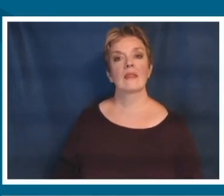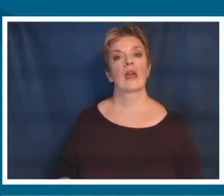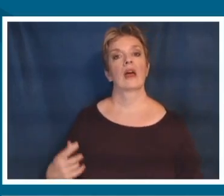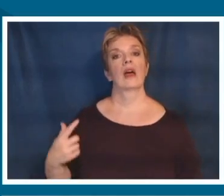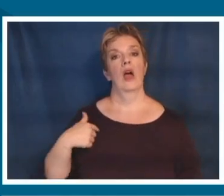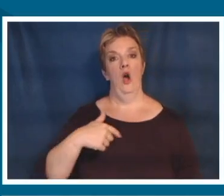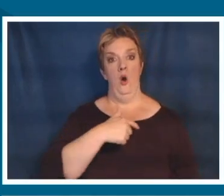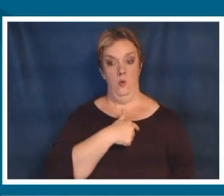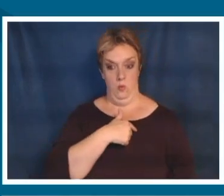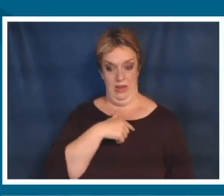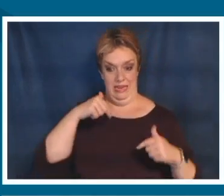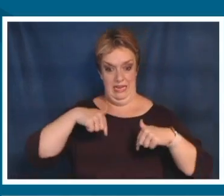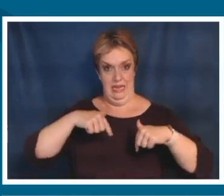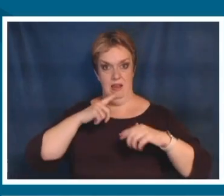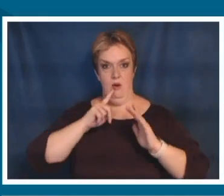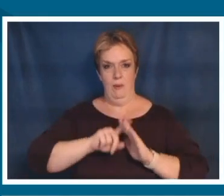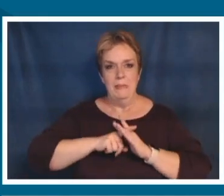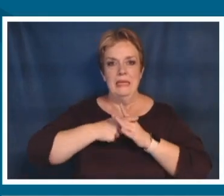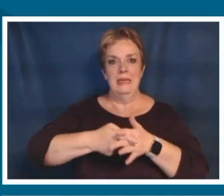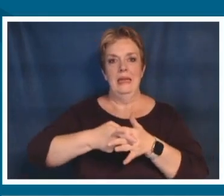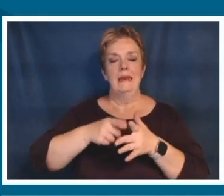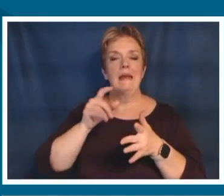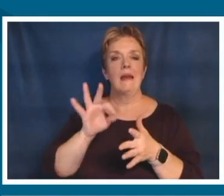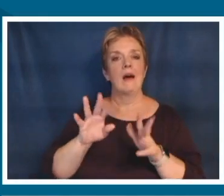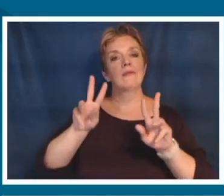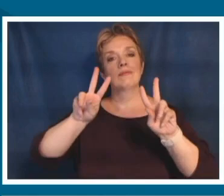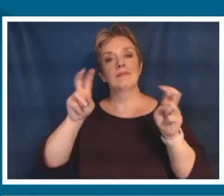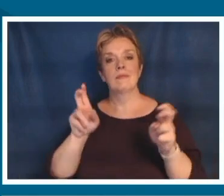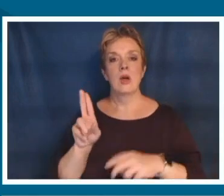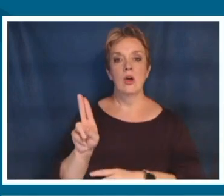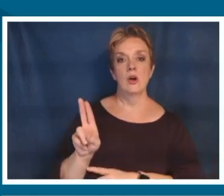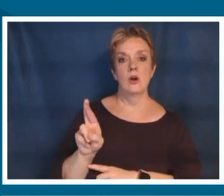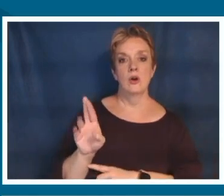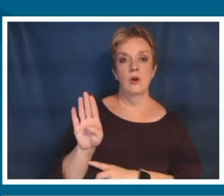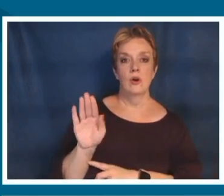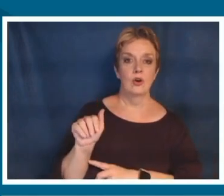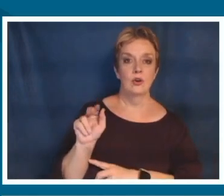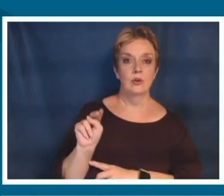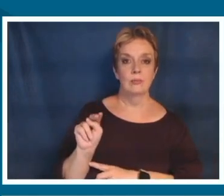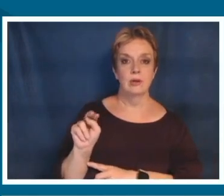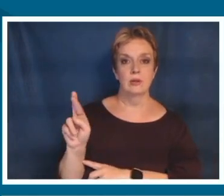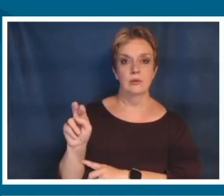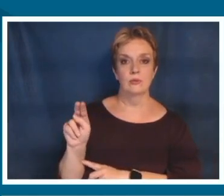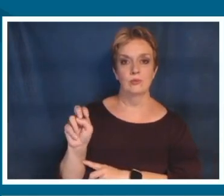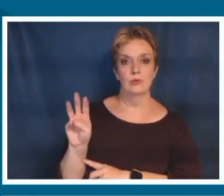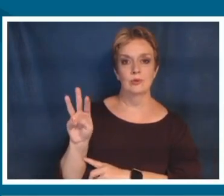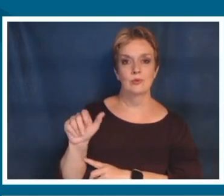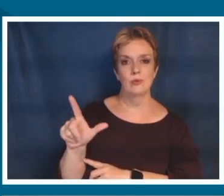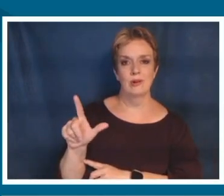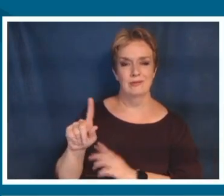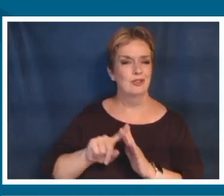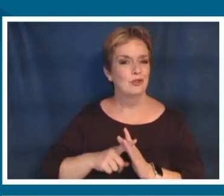the 1950s which was this like government sponsored kind of gentrification um and